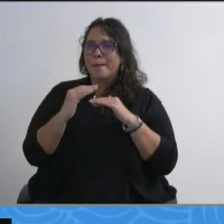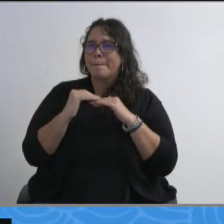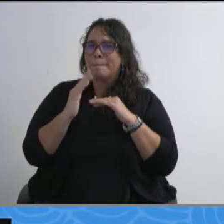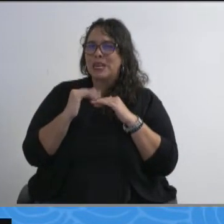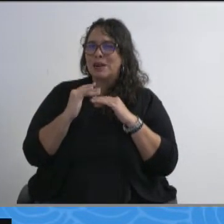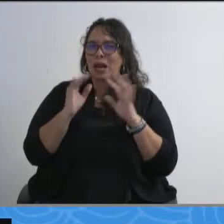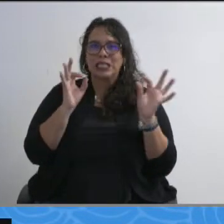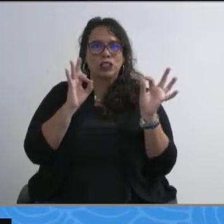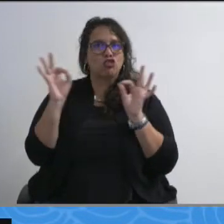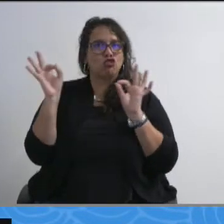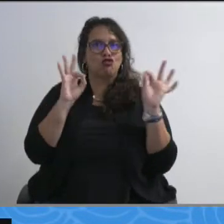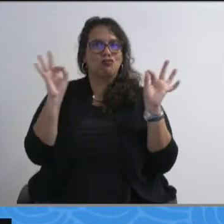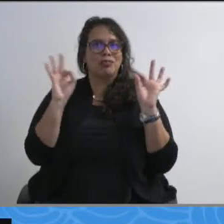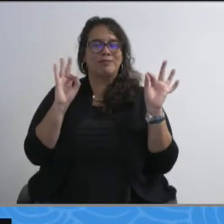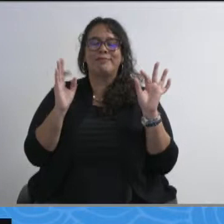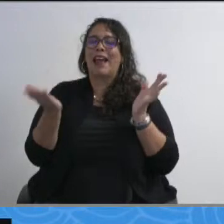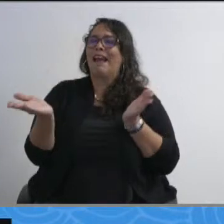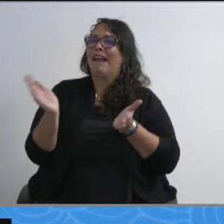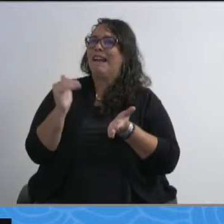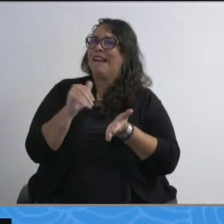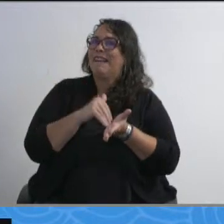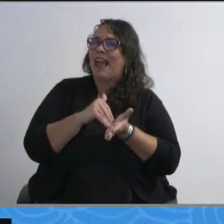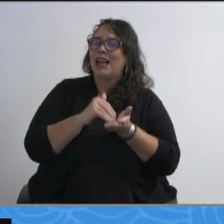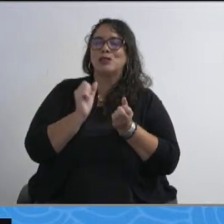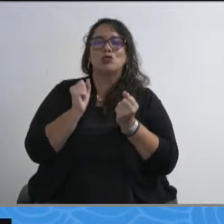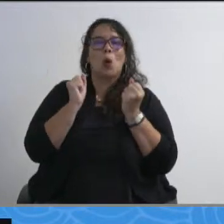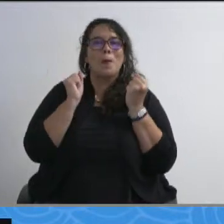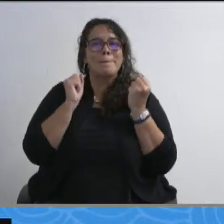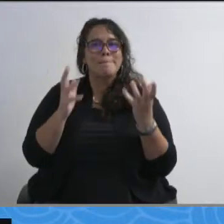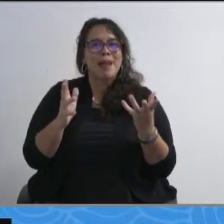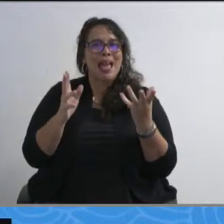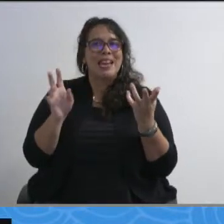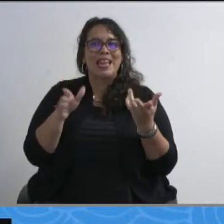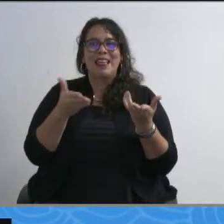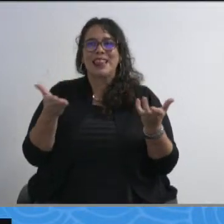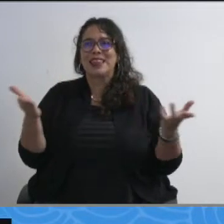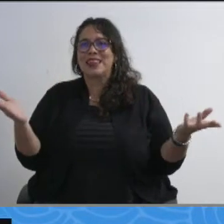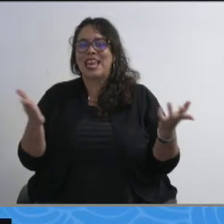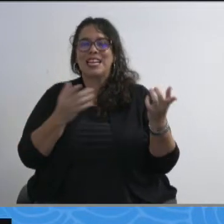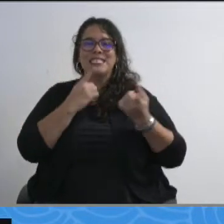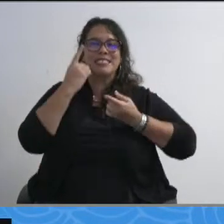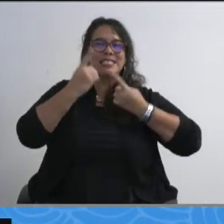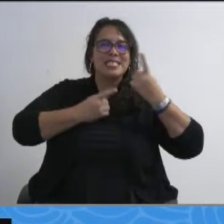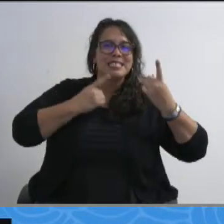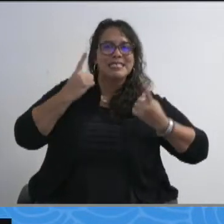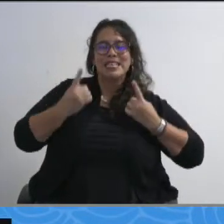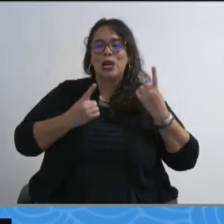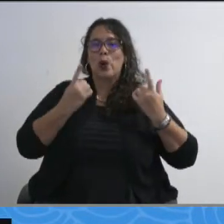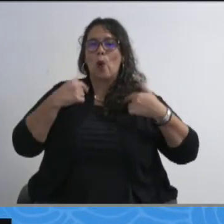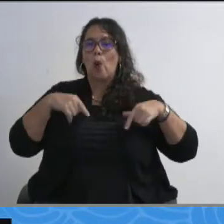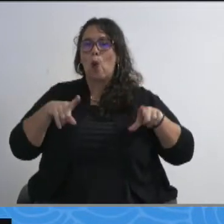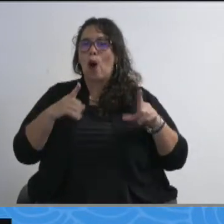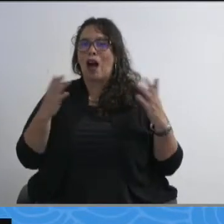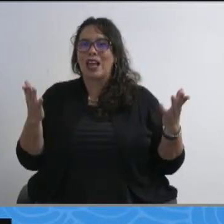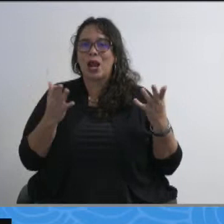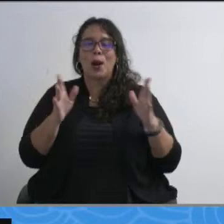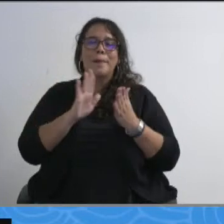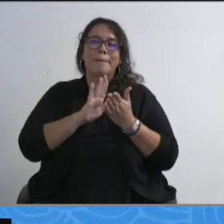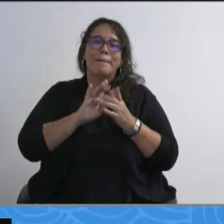Again, we have so many things and so many other items to consider and think about while we're here, but we thank you for being here.